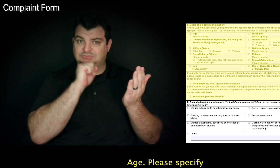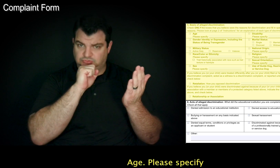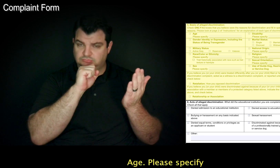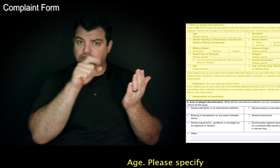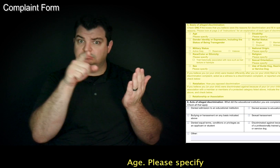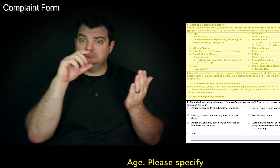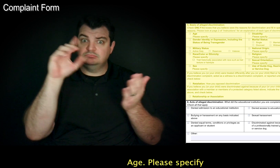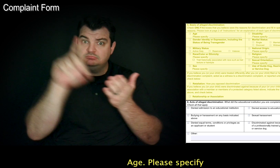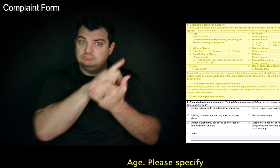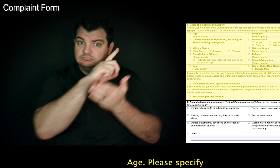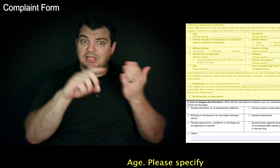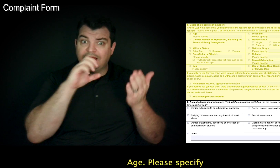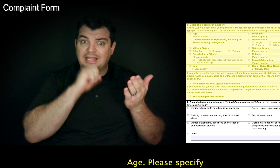Age. Please specify